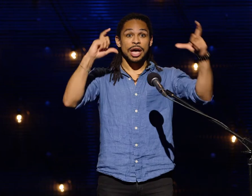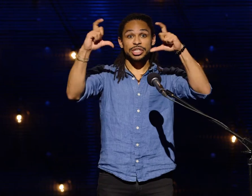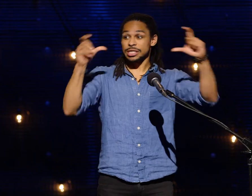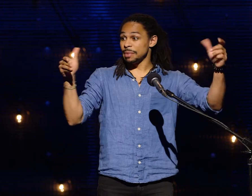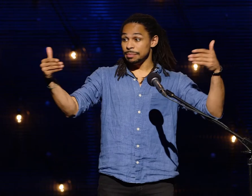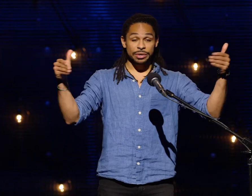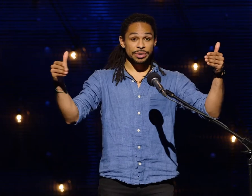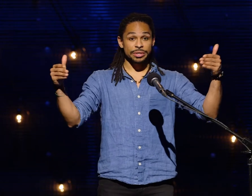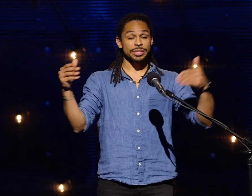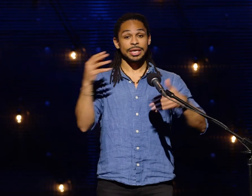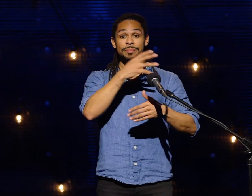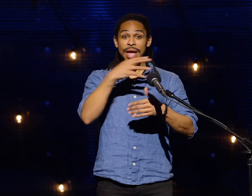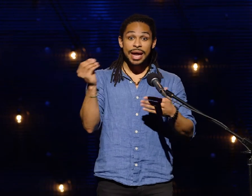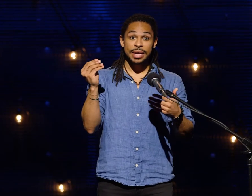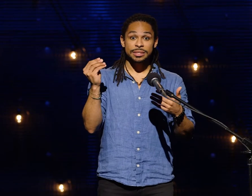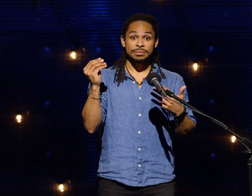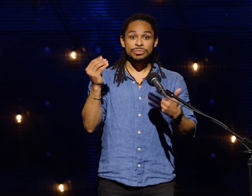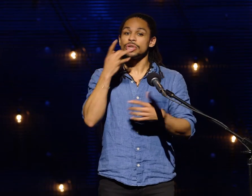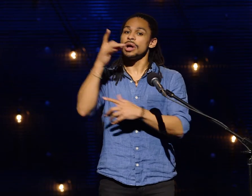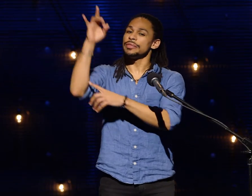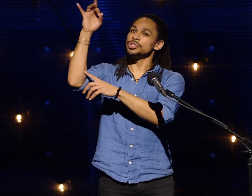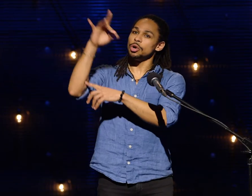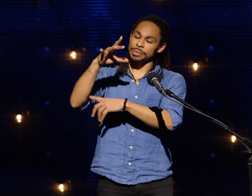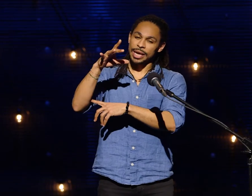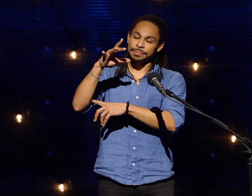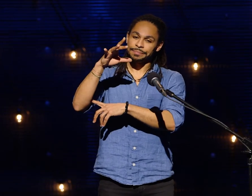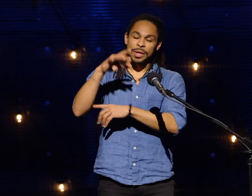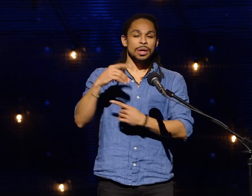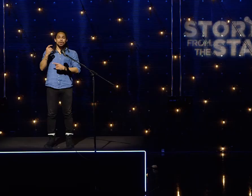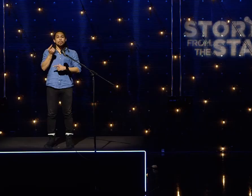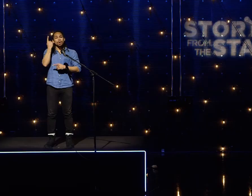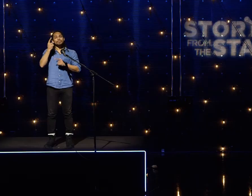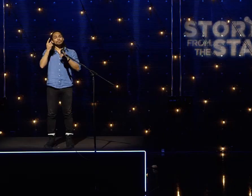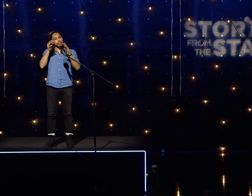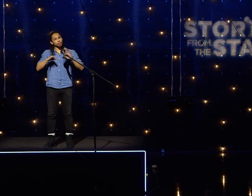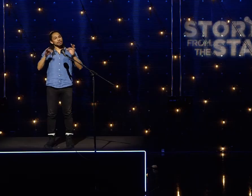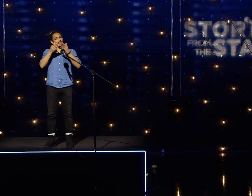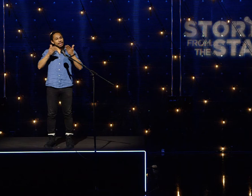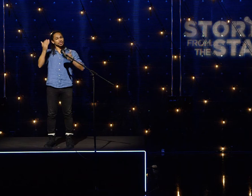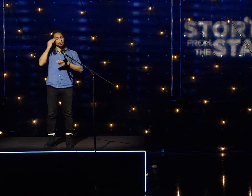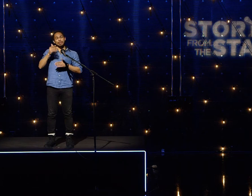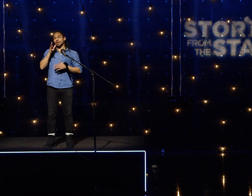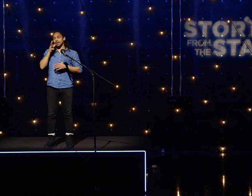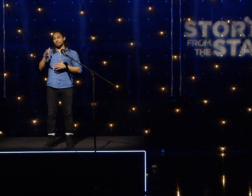adjust my mirrors, and turn on the dome light. One important thing to know about my grandma